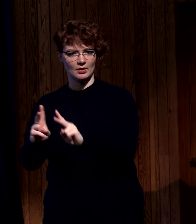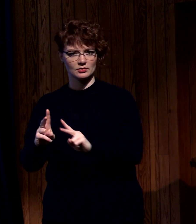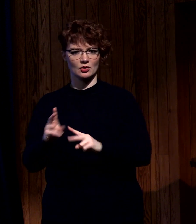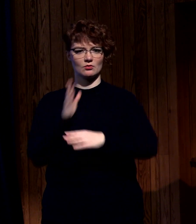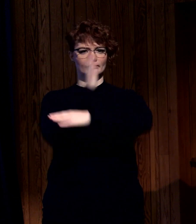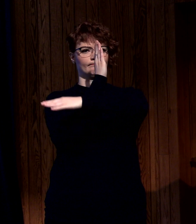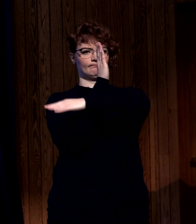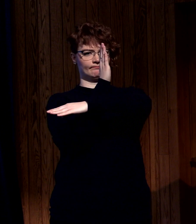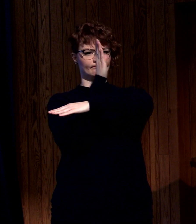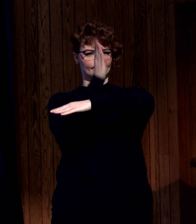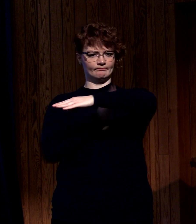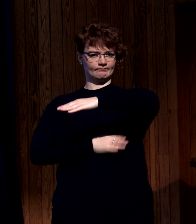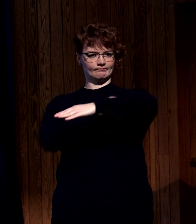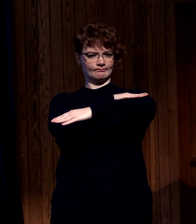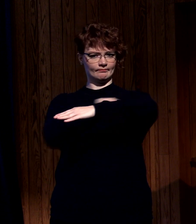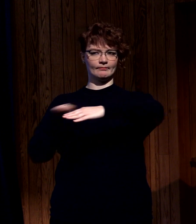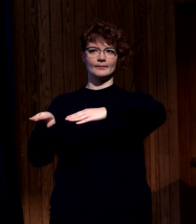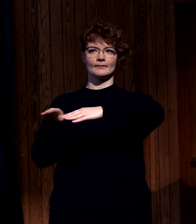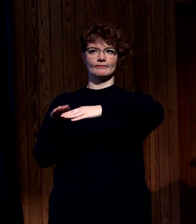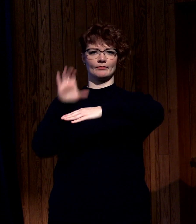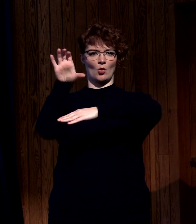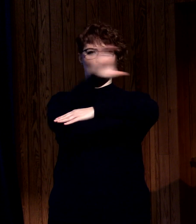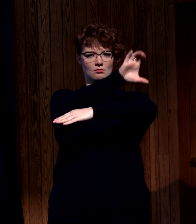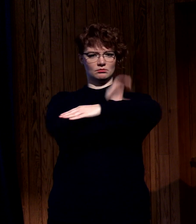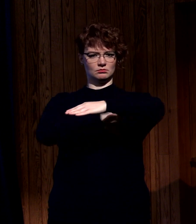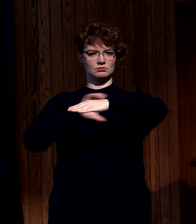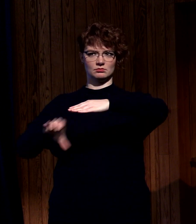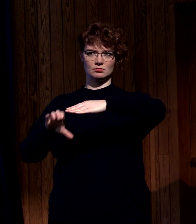can see that this is laid out as quadrants. And those are listing